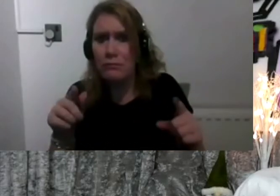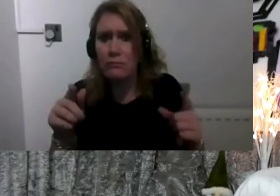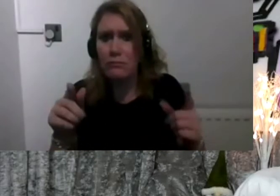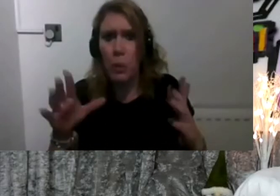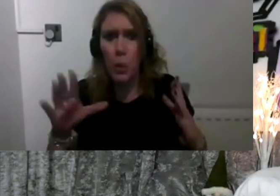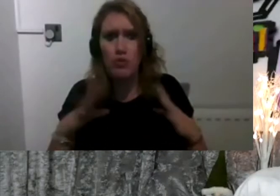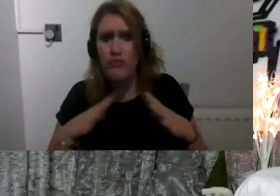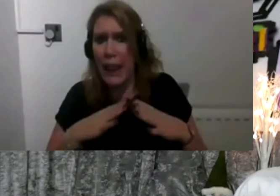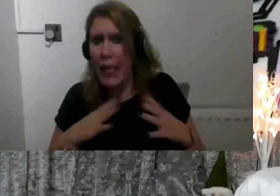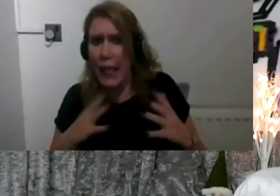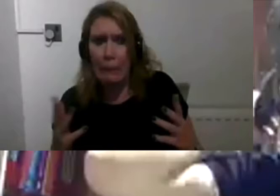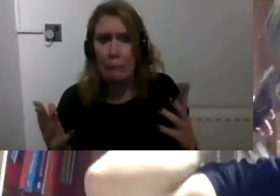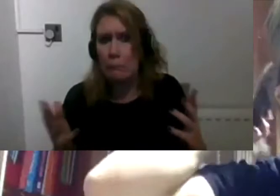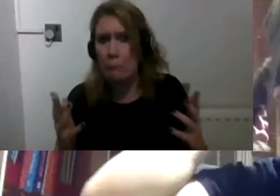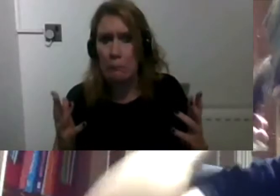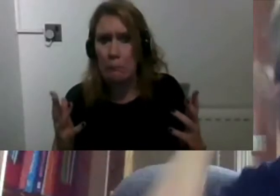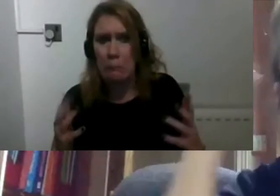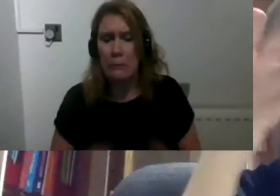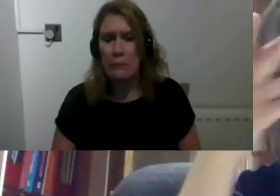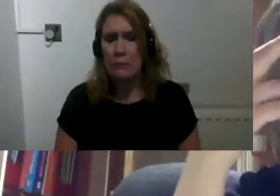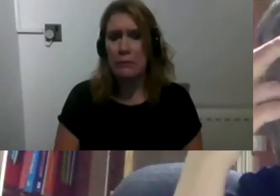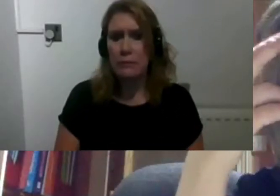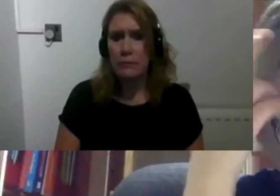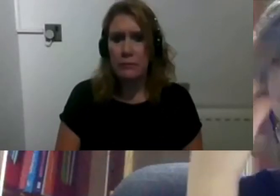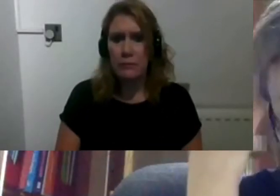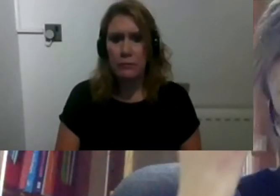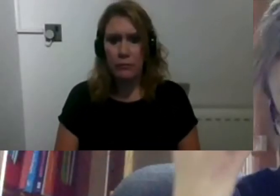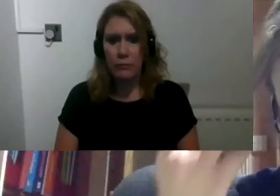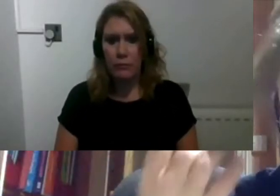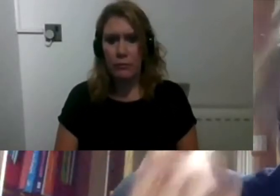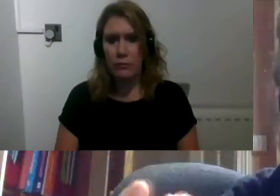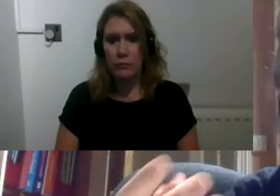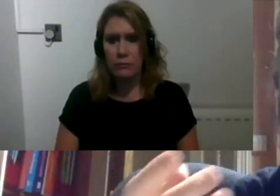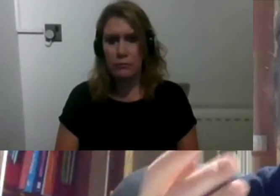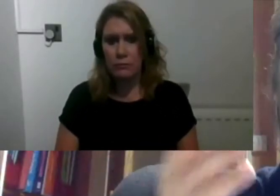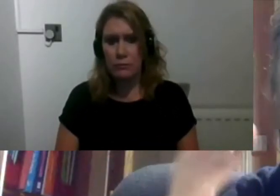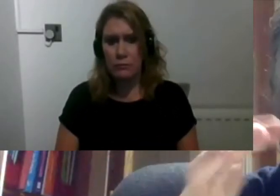moment. So I think, ooh there's Grace.